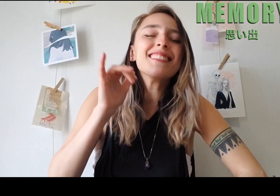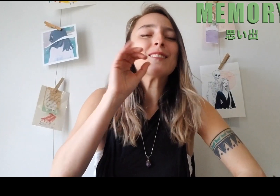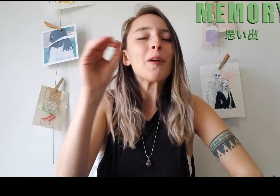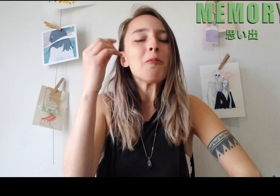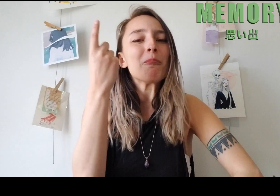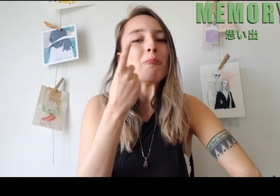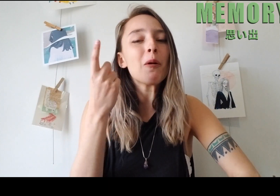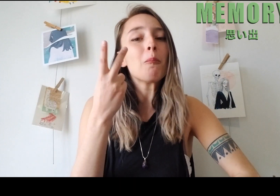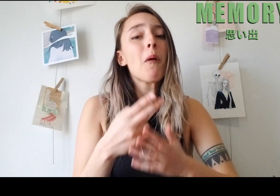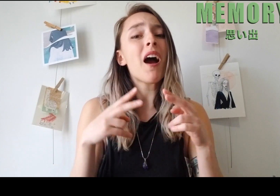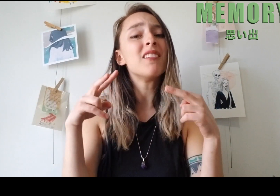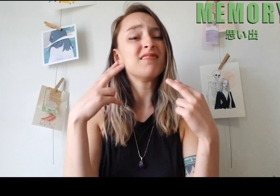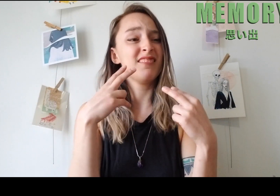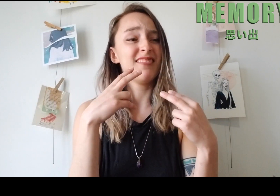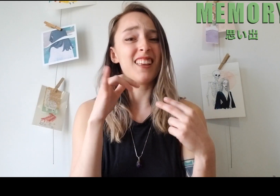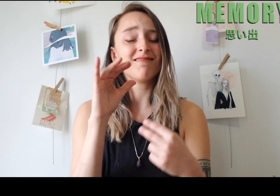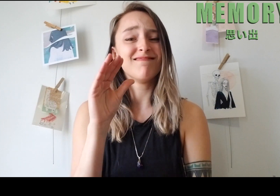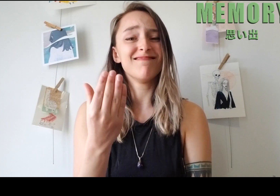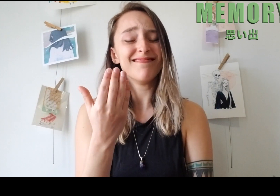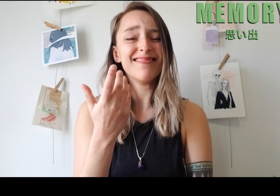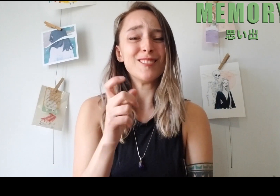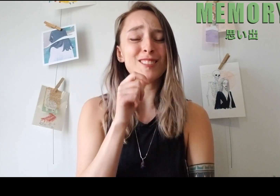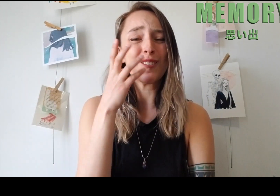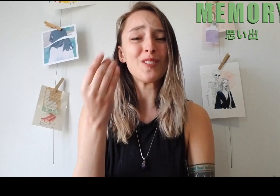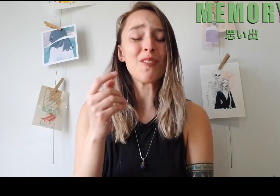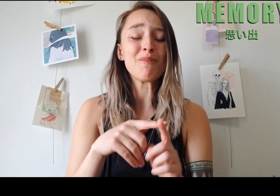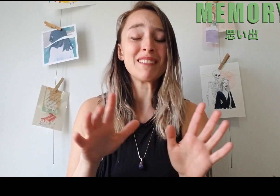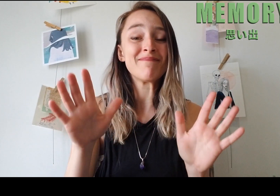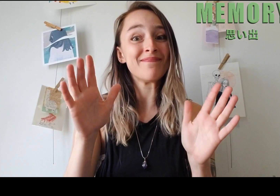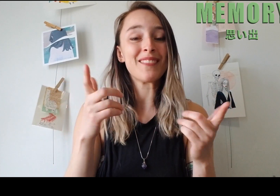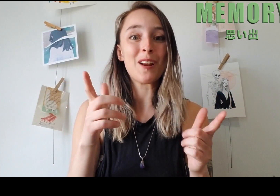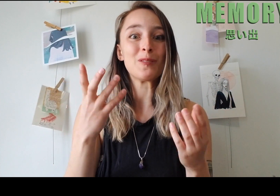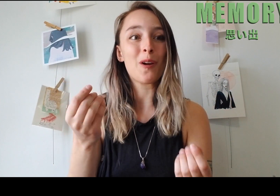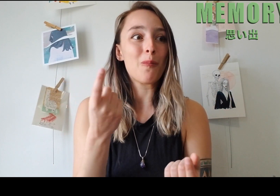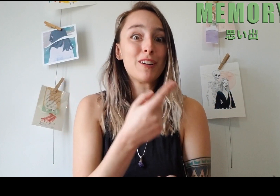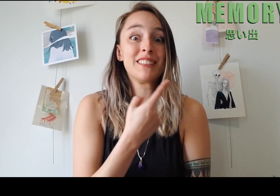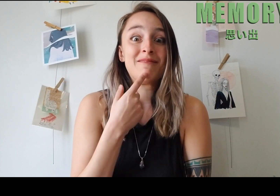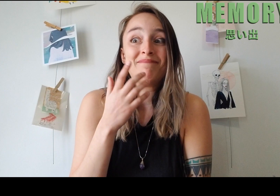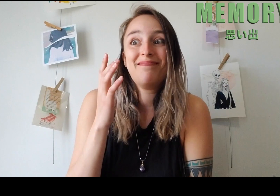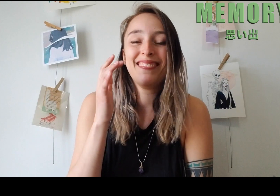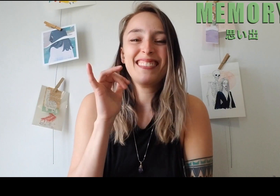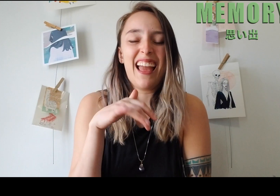No wonder my friends thought I was crazy when I said I wanted to go, but they were like, "Well, whatever she says, let's go!"